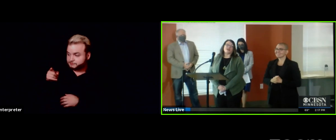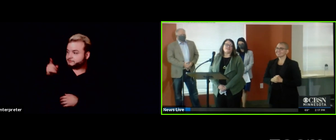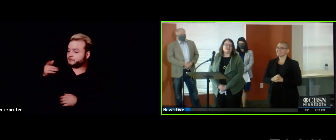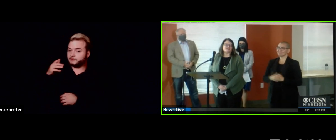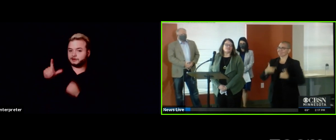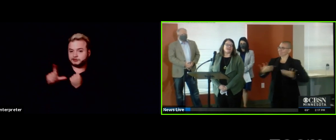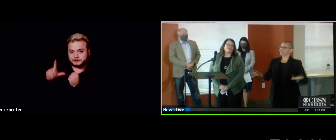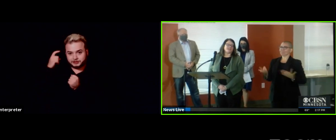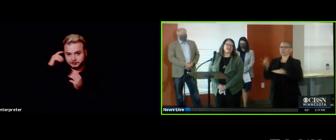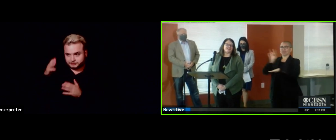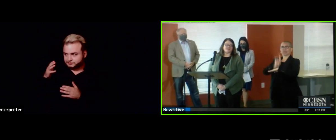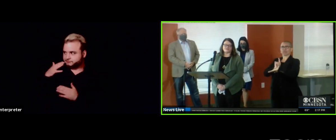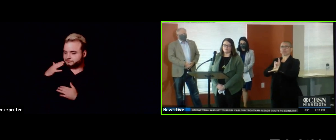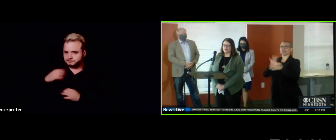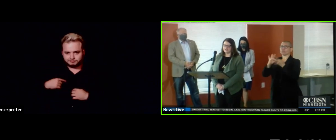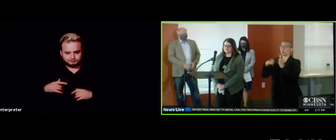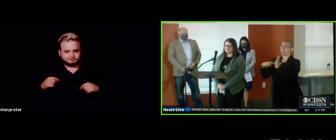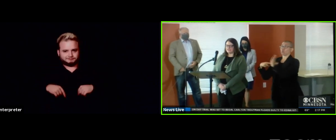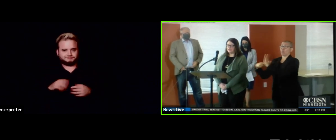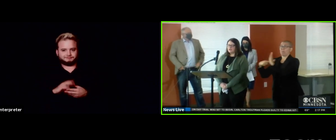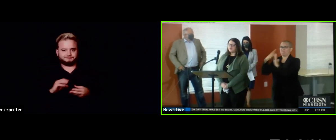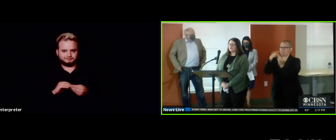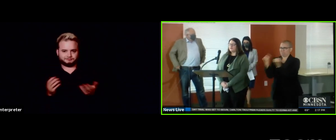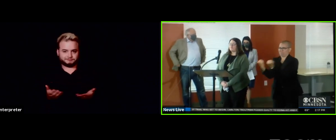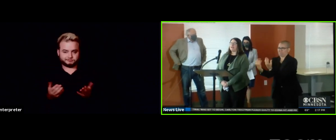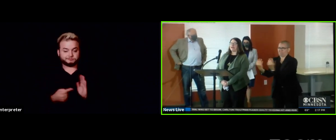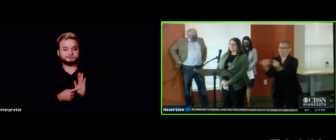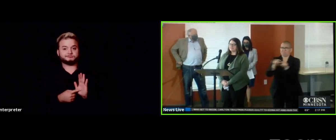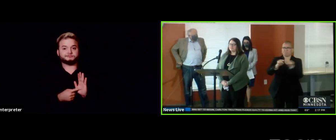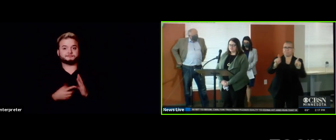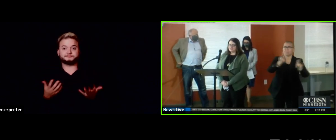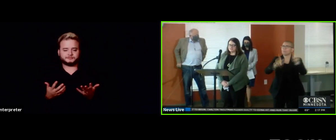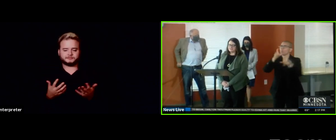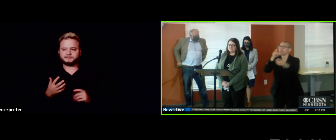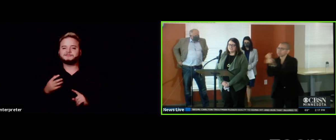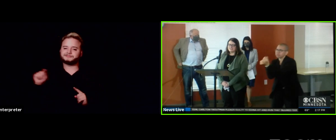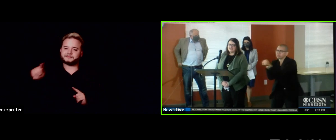of housing providers and advocates from across the state who have been asking for this assistance